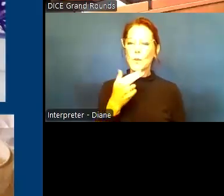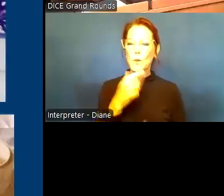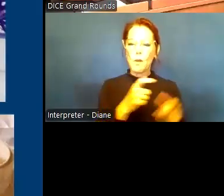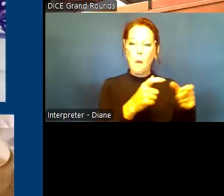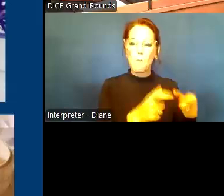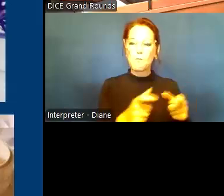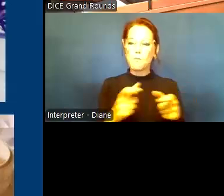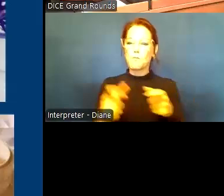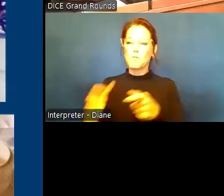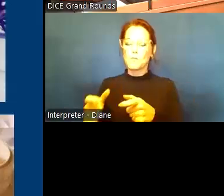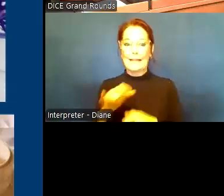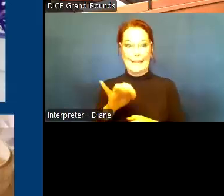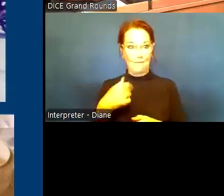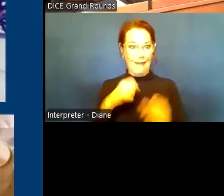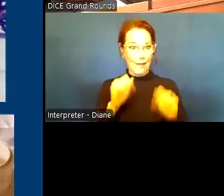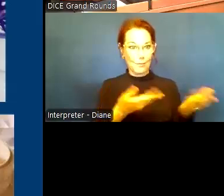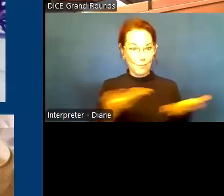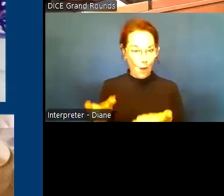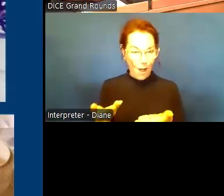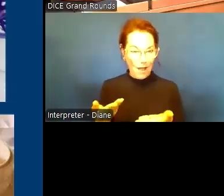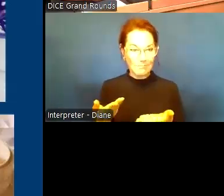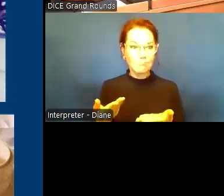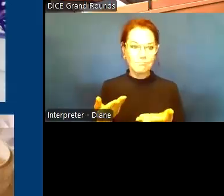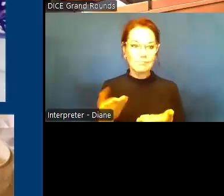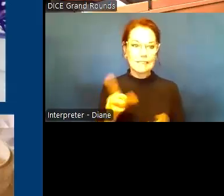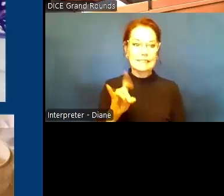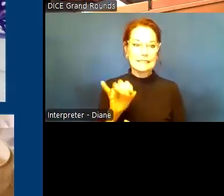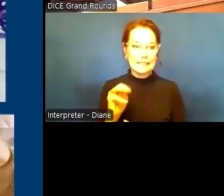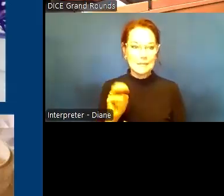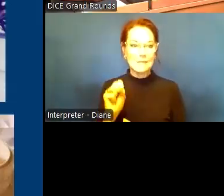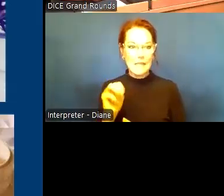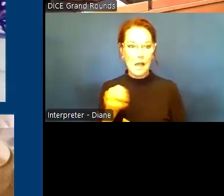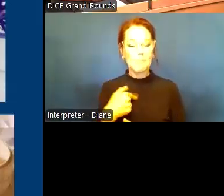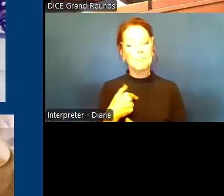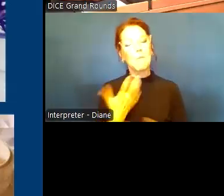have brought them some here today I would have but please enjoy our snacks instead um and in